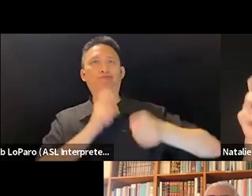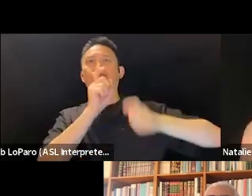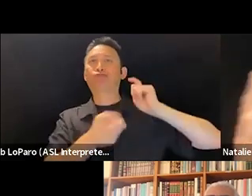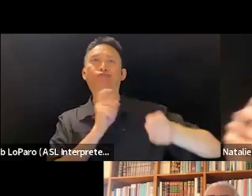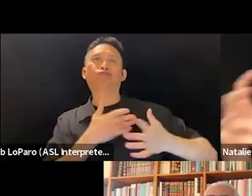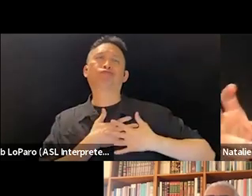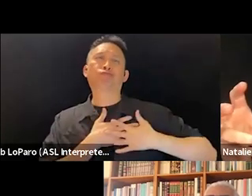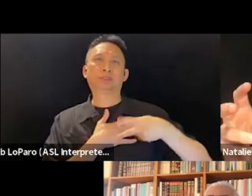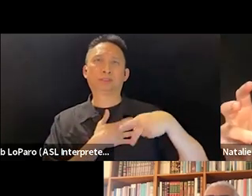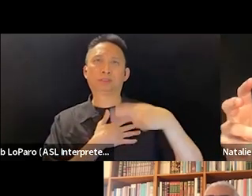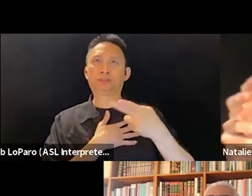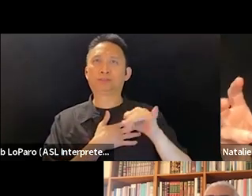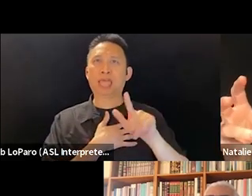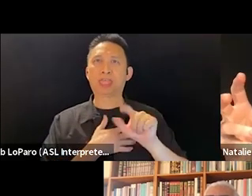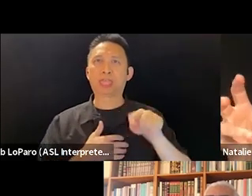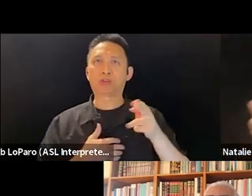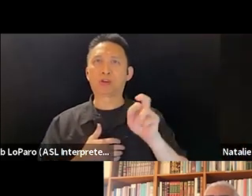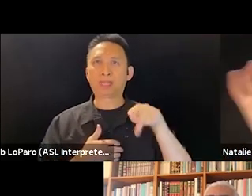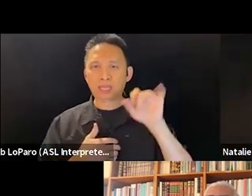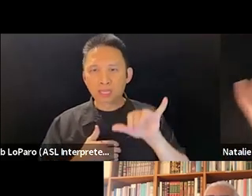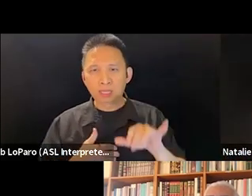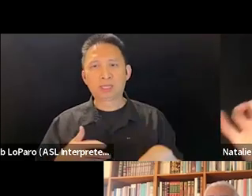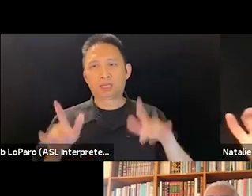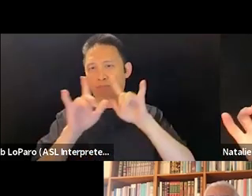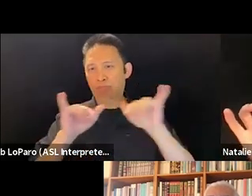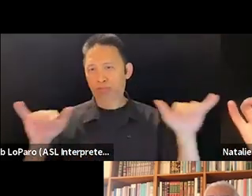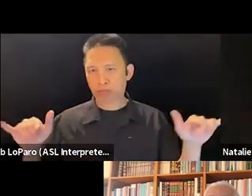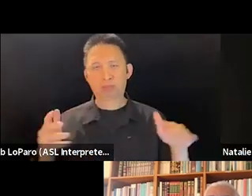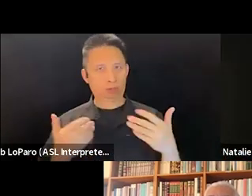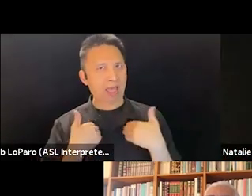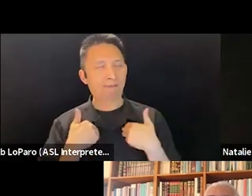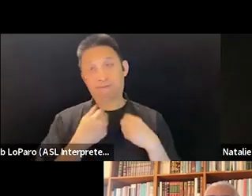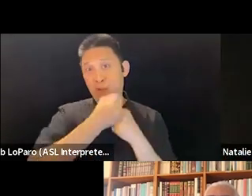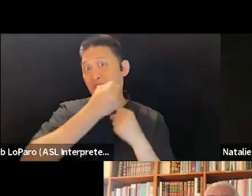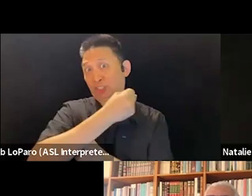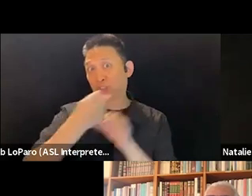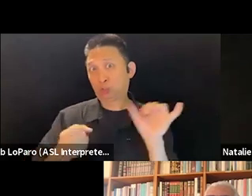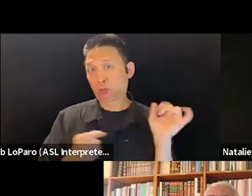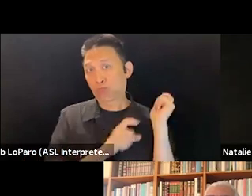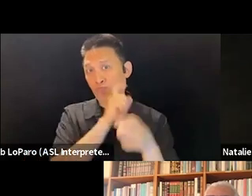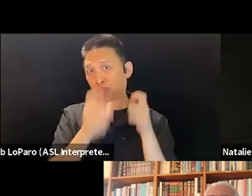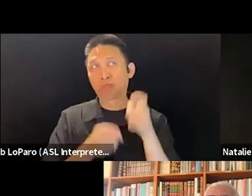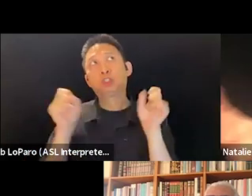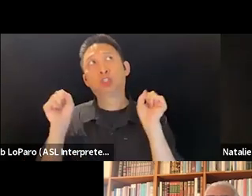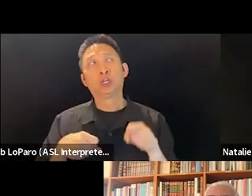to help support certain stories that hit these themes. So I think, you know, thinking about what themes your film